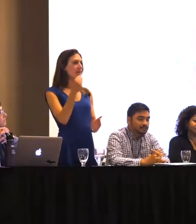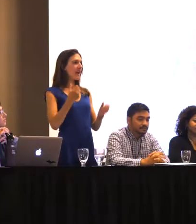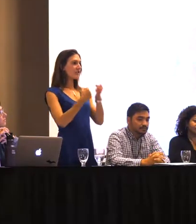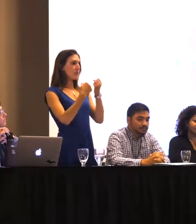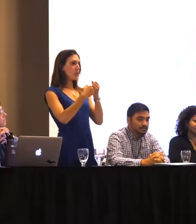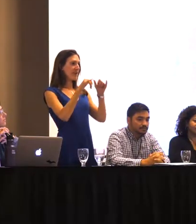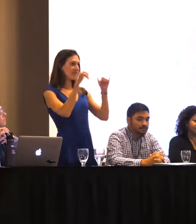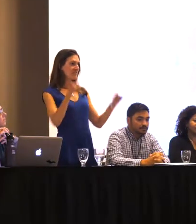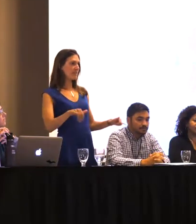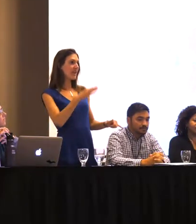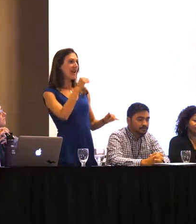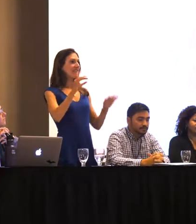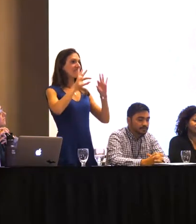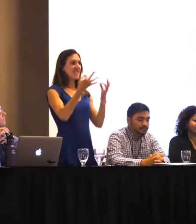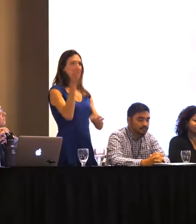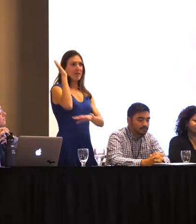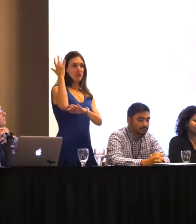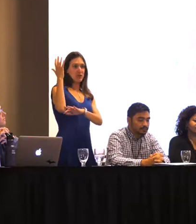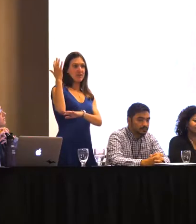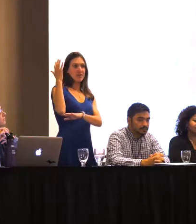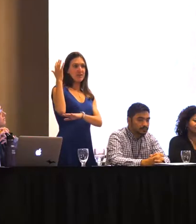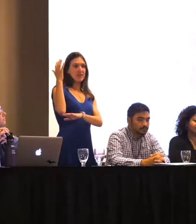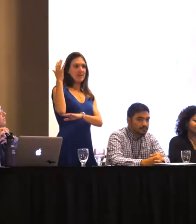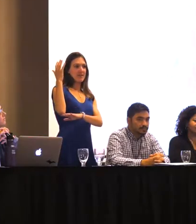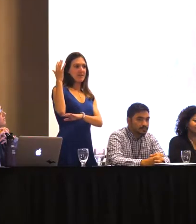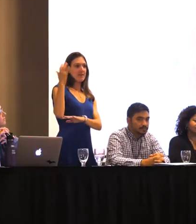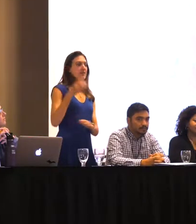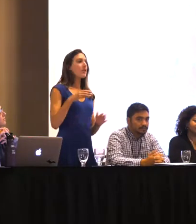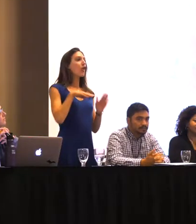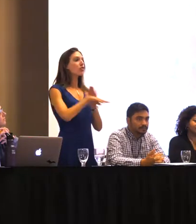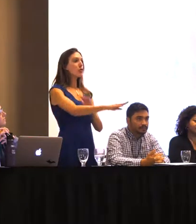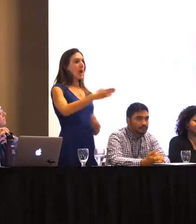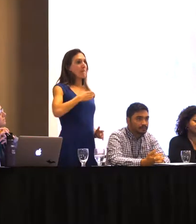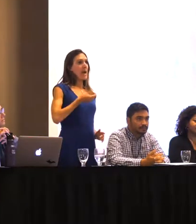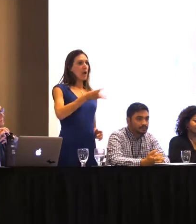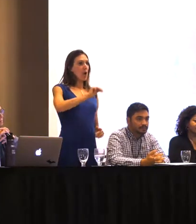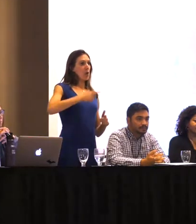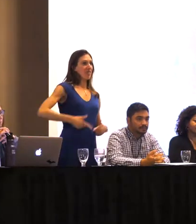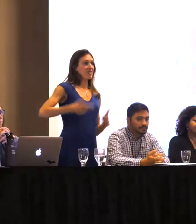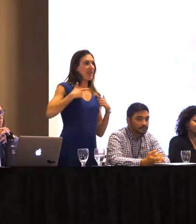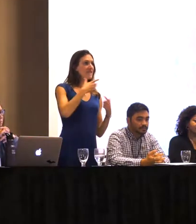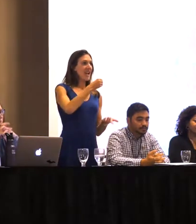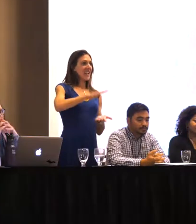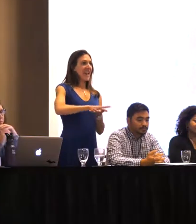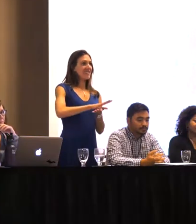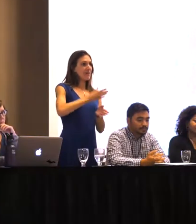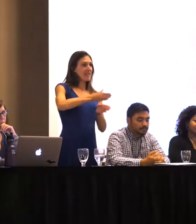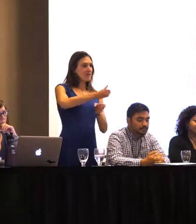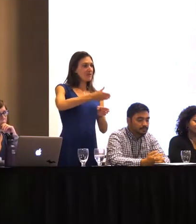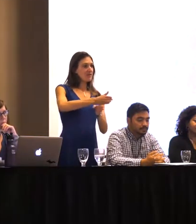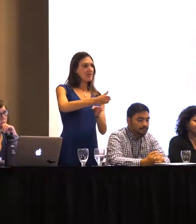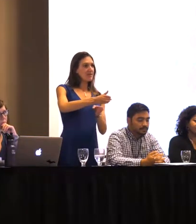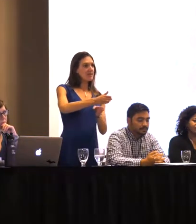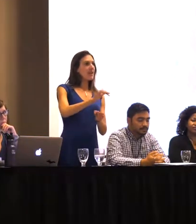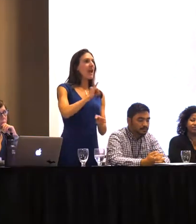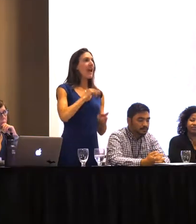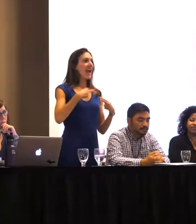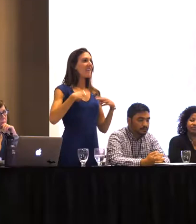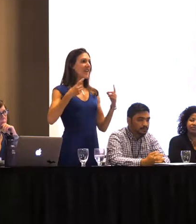as well as support systems and family trees. Throughout my own life and academic career,